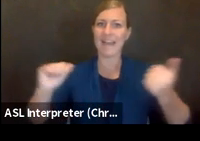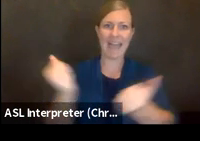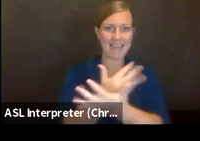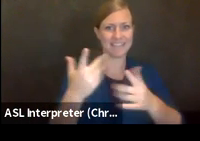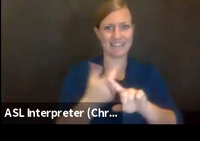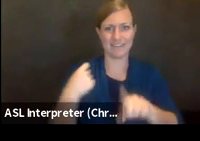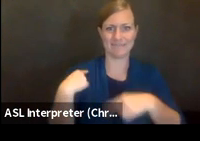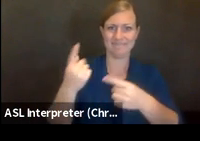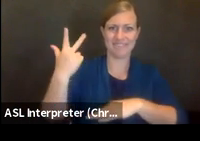ESD 189 - Amy Colburn: Perfect. Thank you.